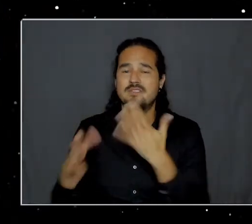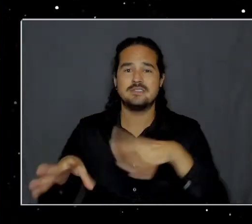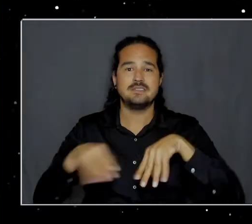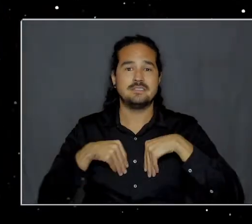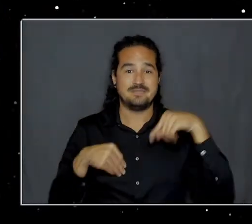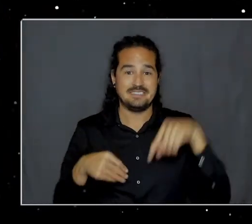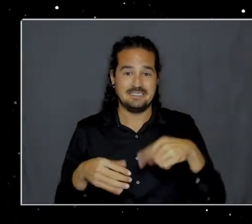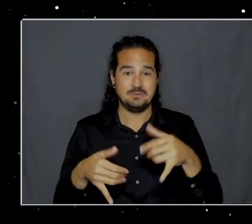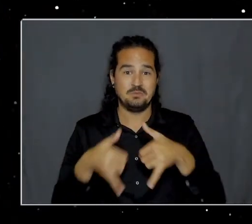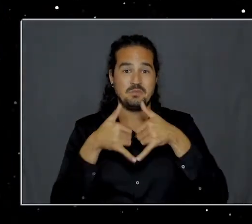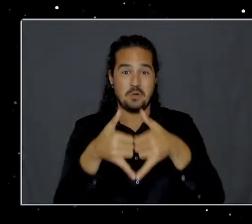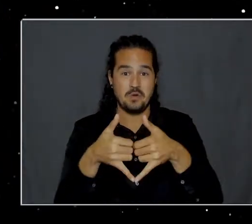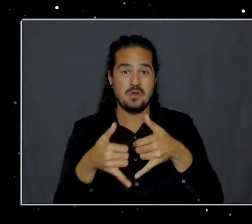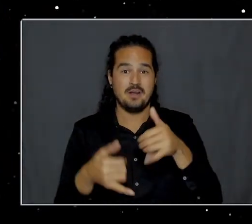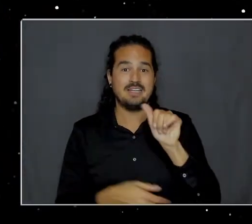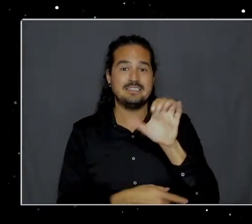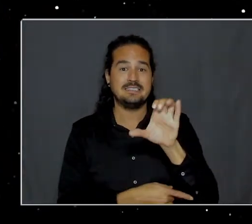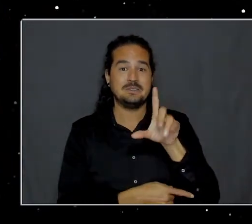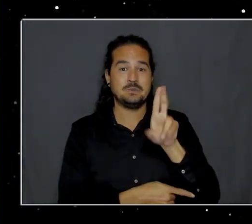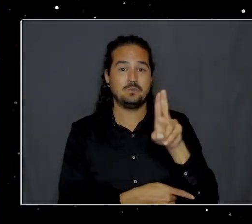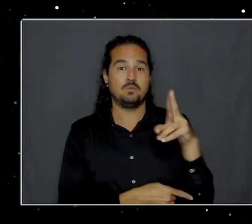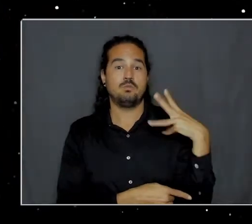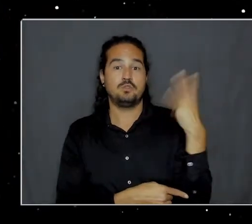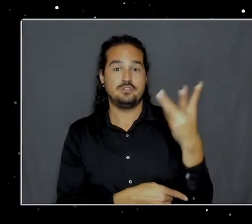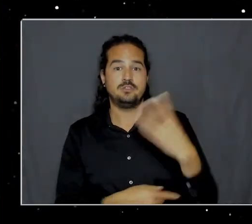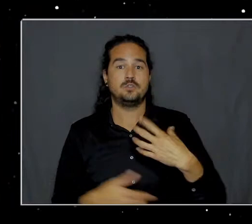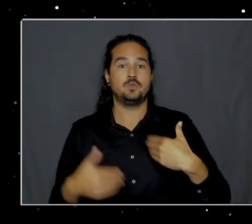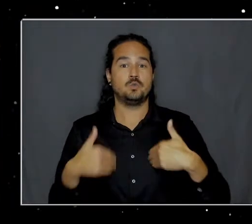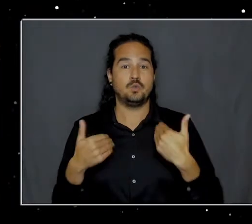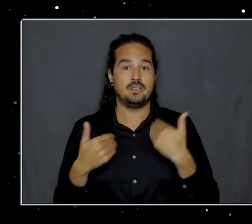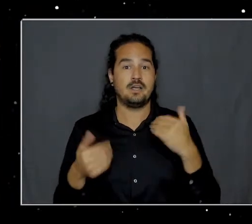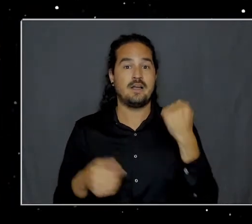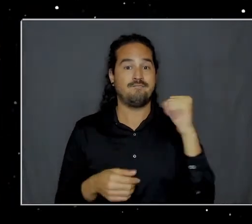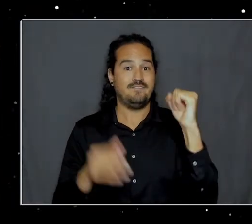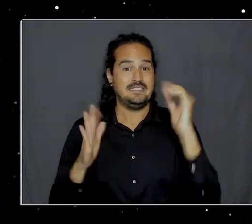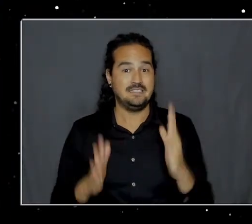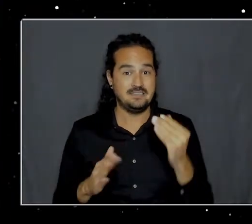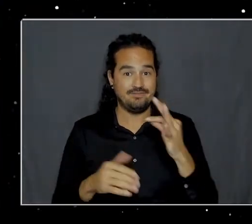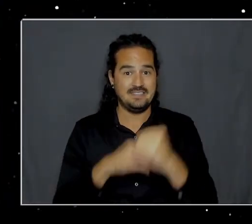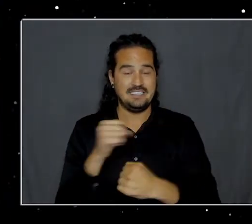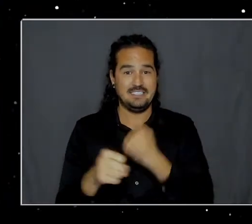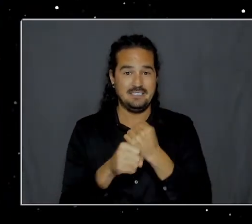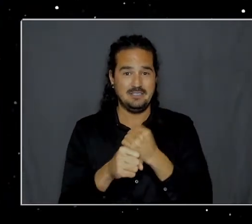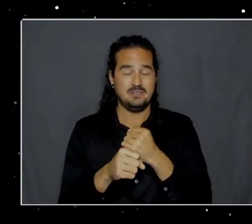A CULTURAL EDUCATOR, AND I AM SO HONORED AND GRATEFUL TO ACCEPT THIS AWARD AS THE ACLU OF WASHINGTON'S YOUTH ACTIVIST OF